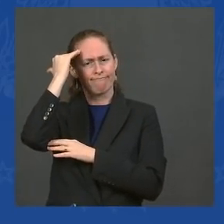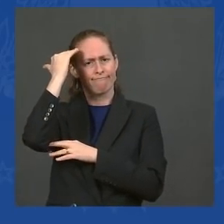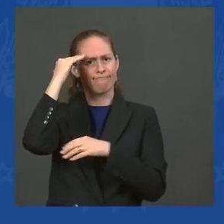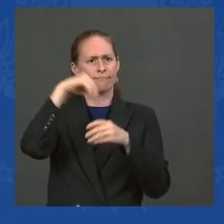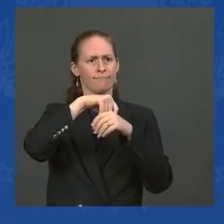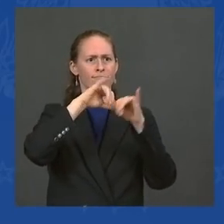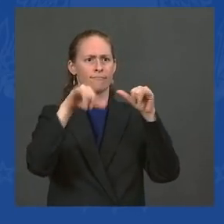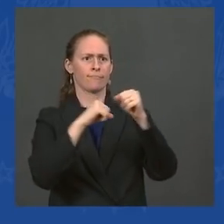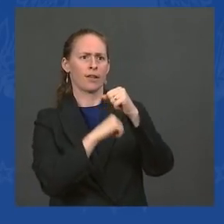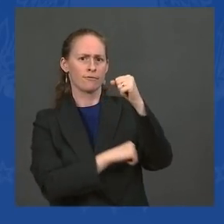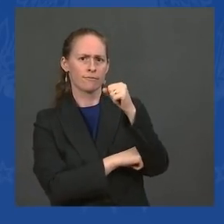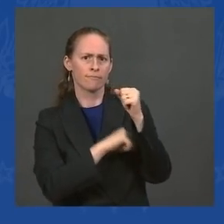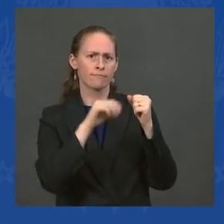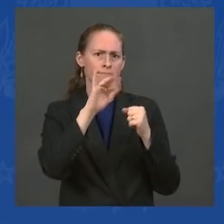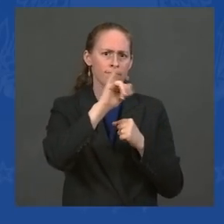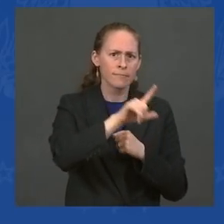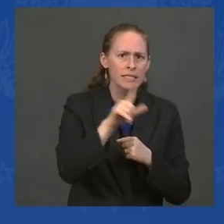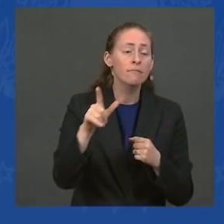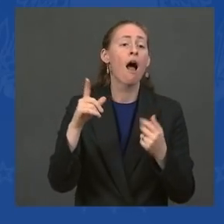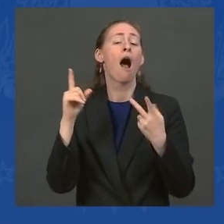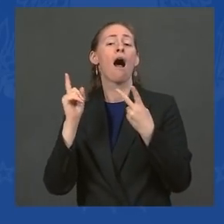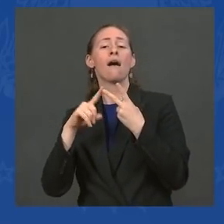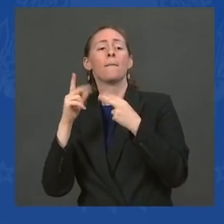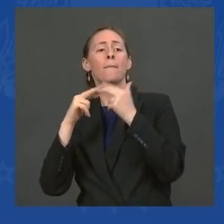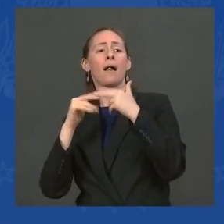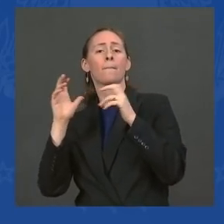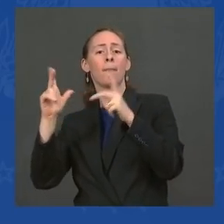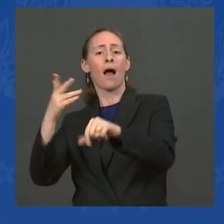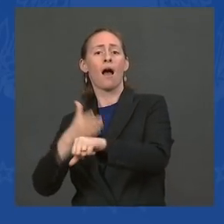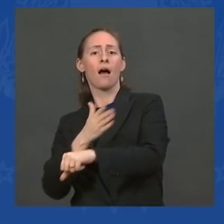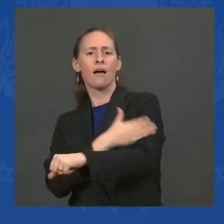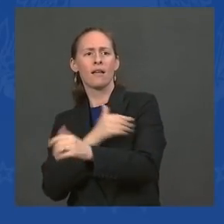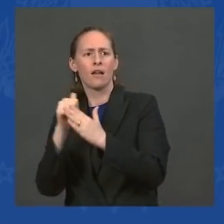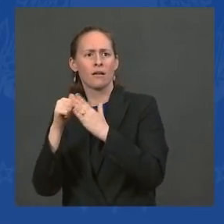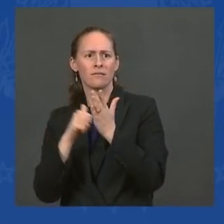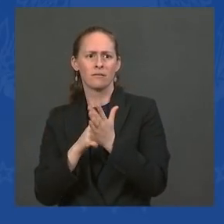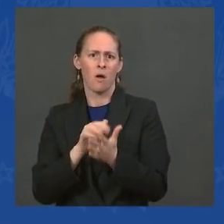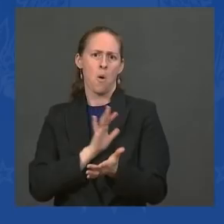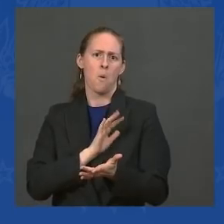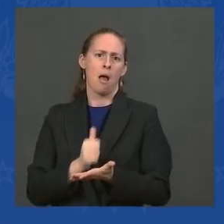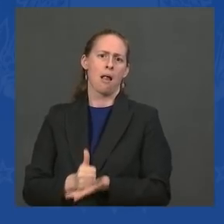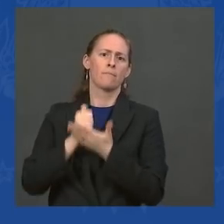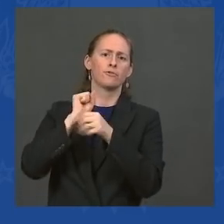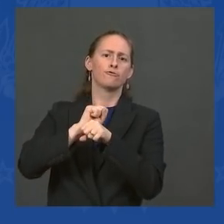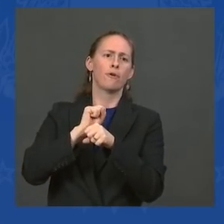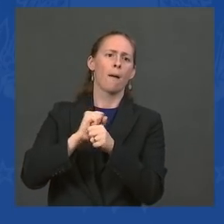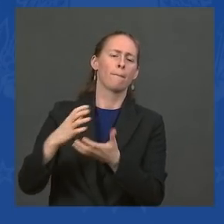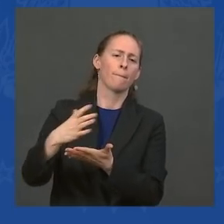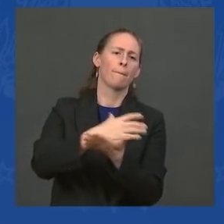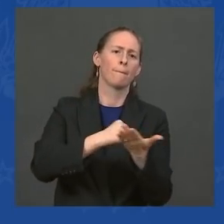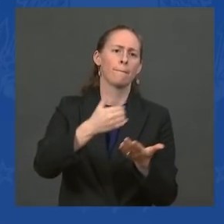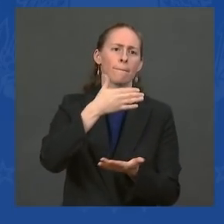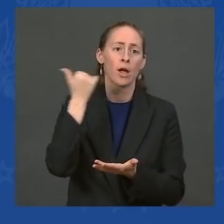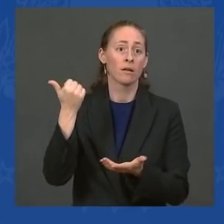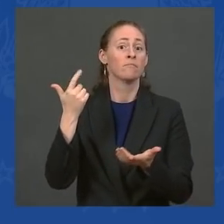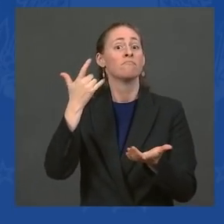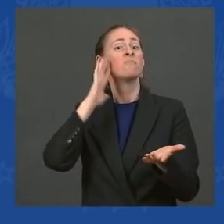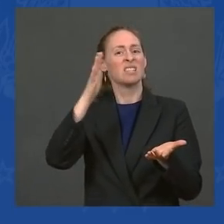putting people to work in good-paying jobs. The estimate from Wall Street -- it'd created up to 16 million new jobs over time -- good-paying jobs, union jobs.